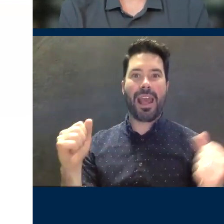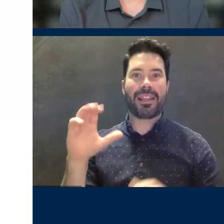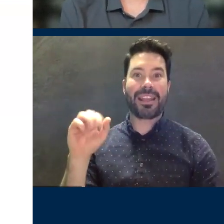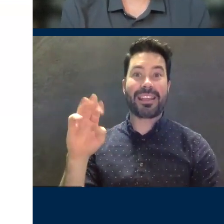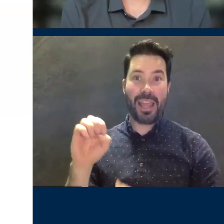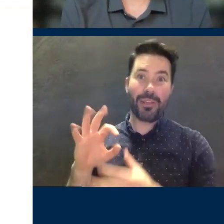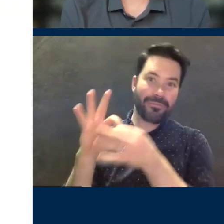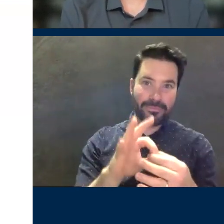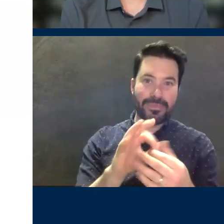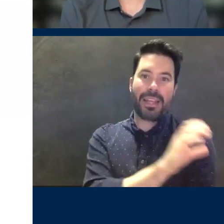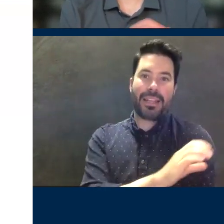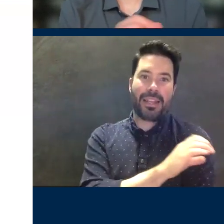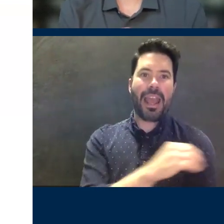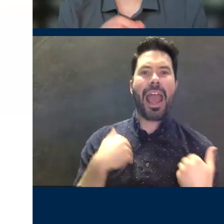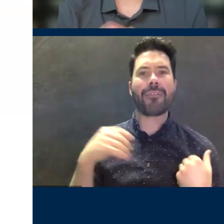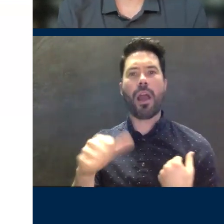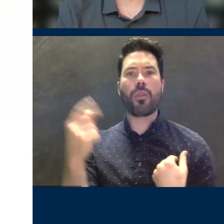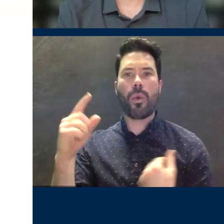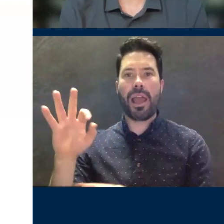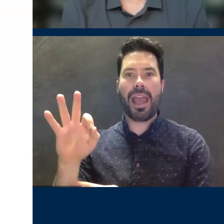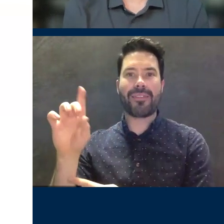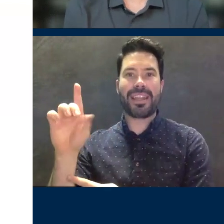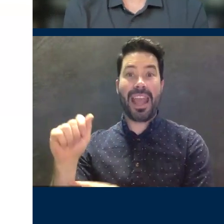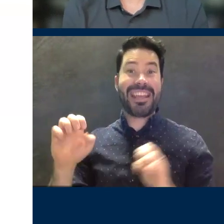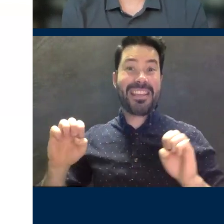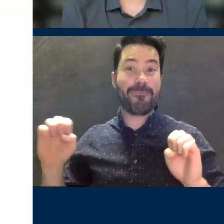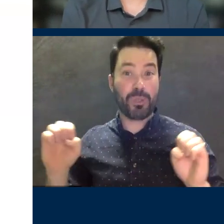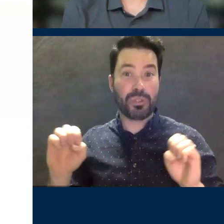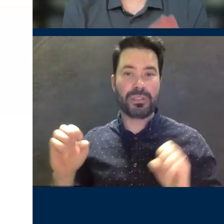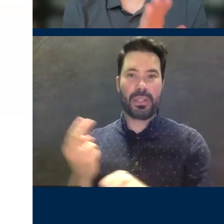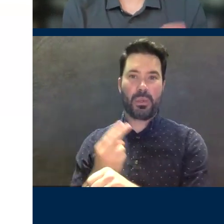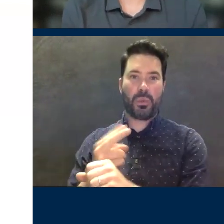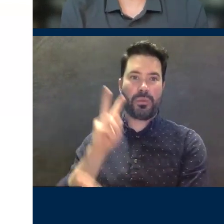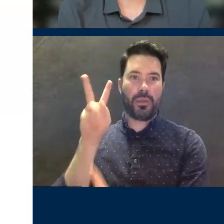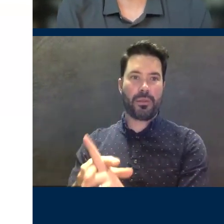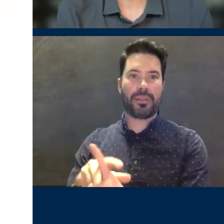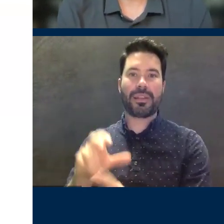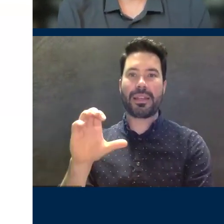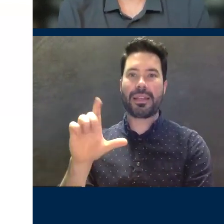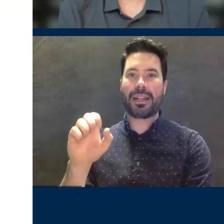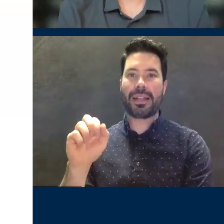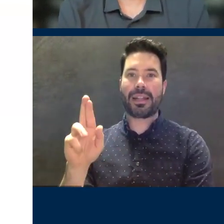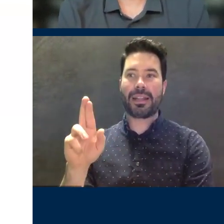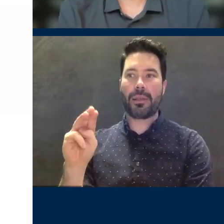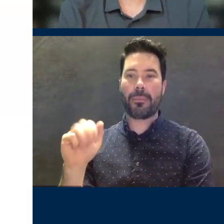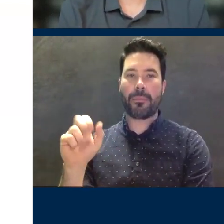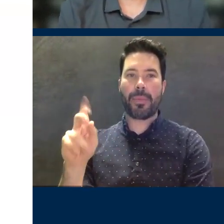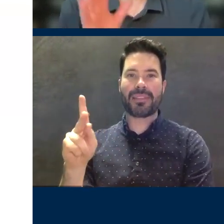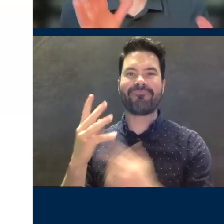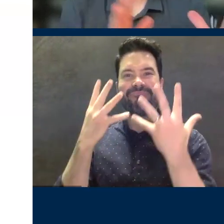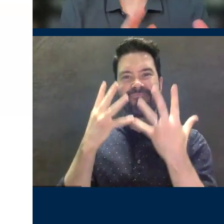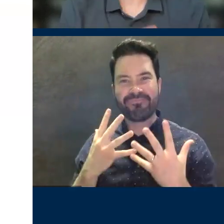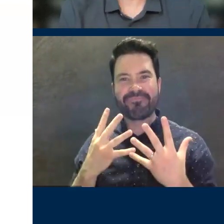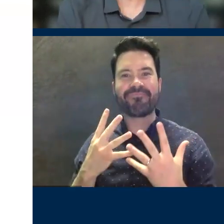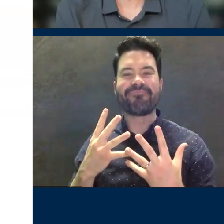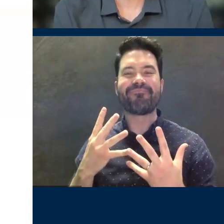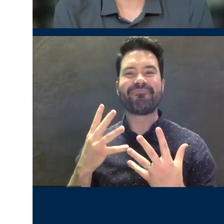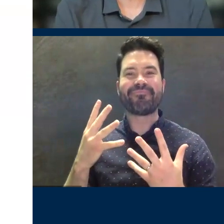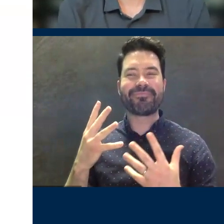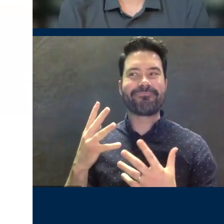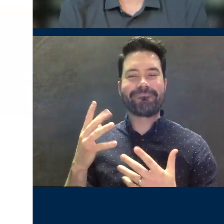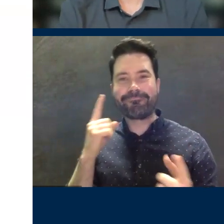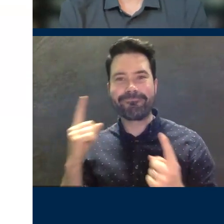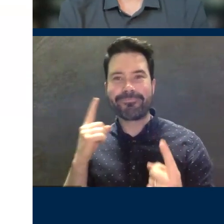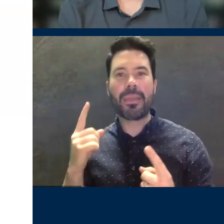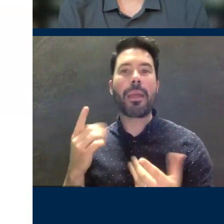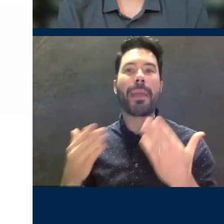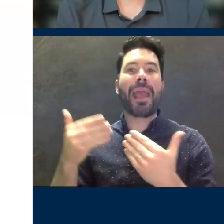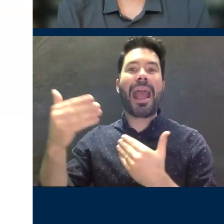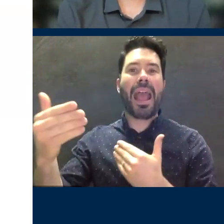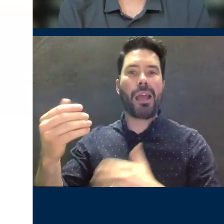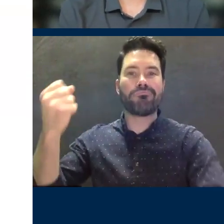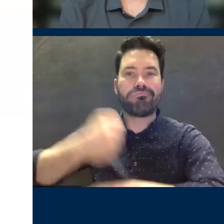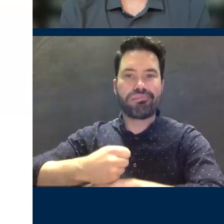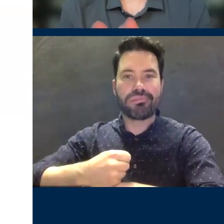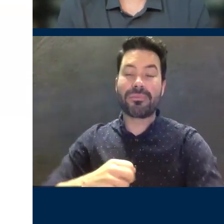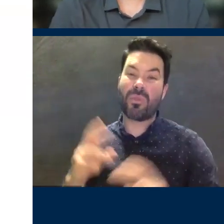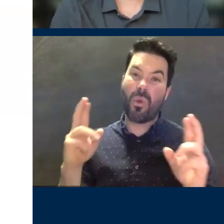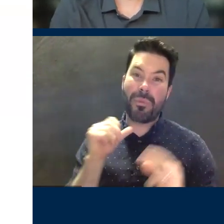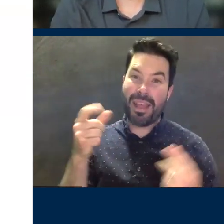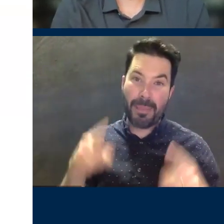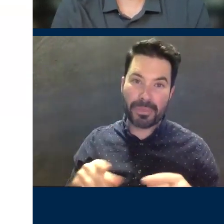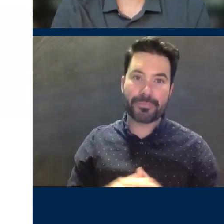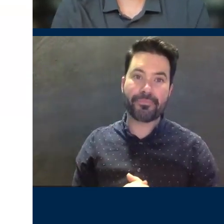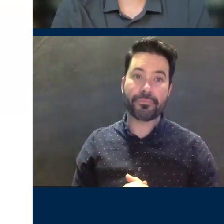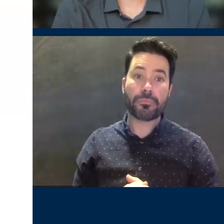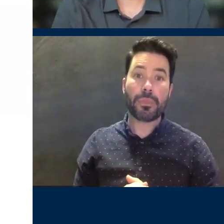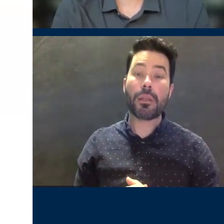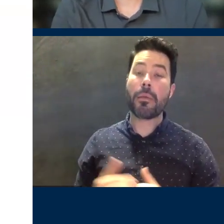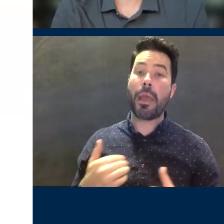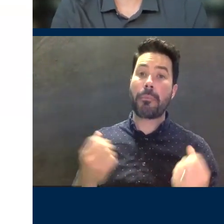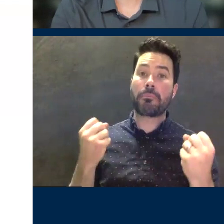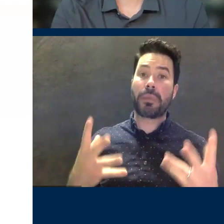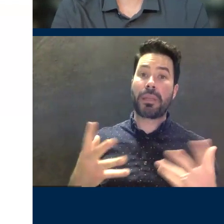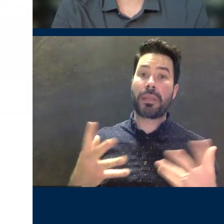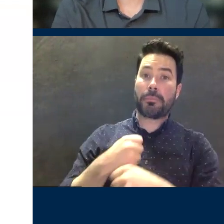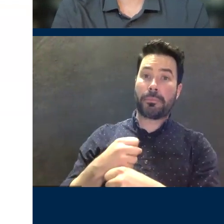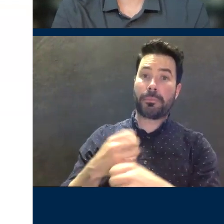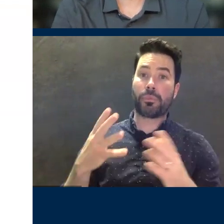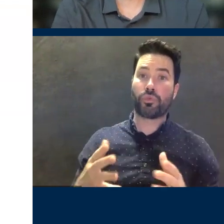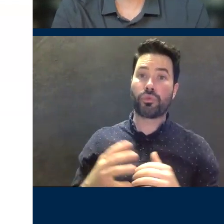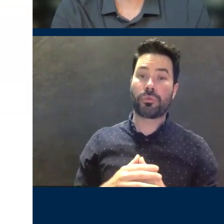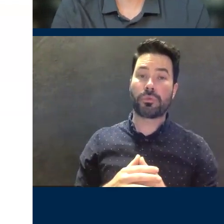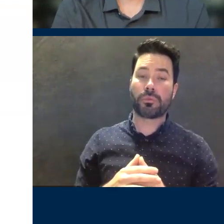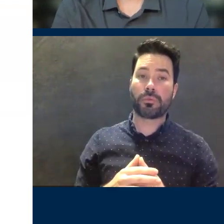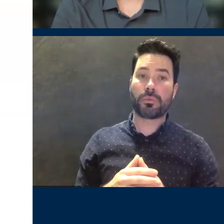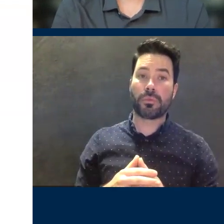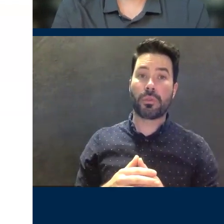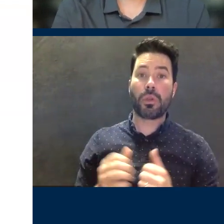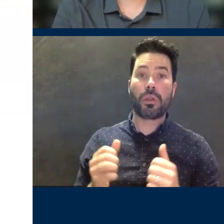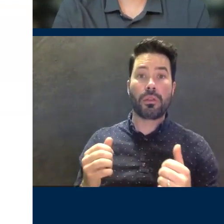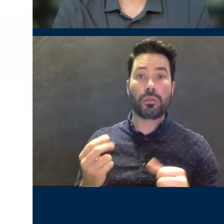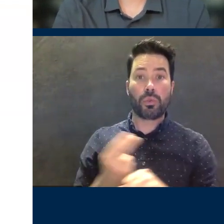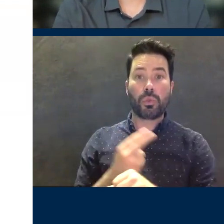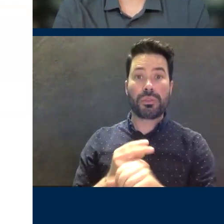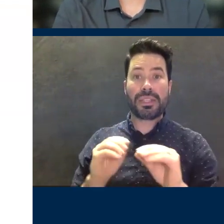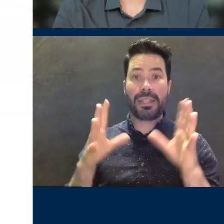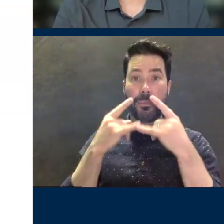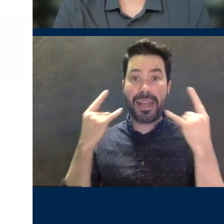We do have another one that got FDA emergency use approval with clear mask which we I heard that they might might not be in existence in the future hopefully, that's not the case. But there are several manufacturers. With transparent mask. And I encourage to have these available in your clinic.